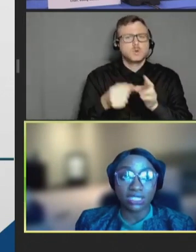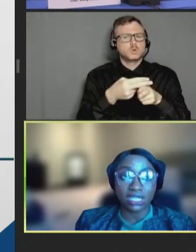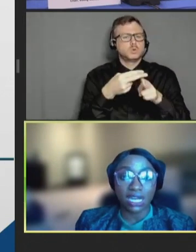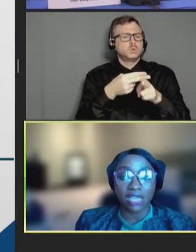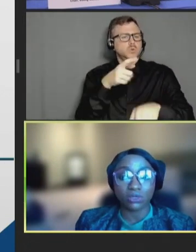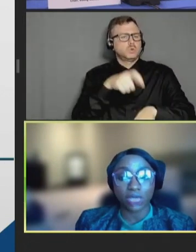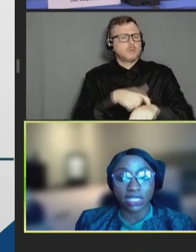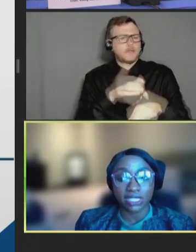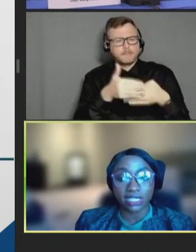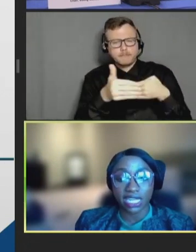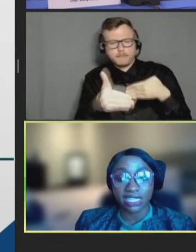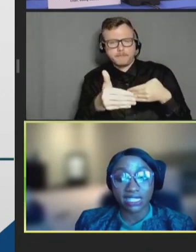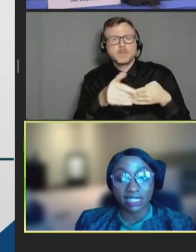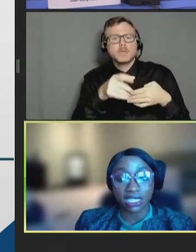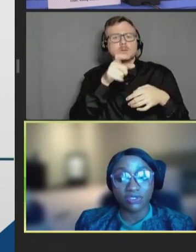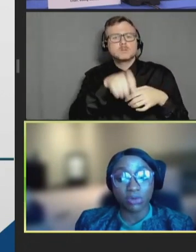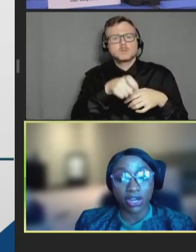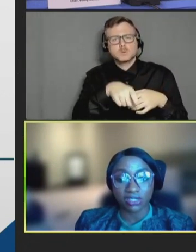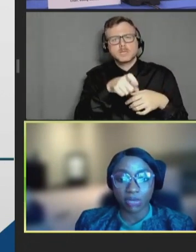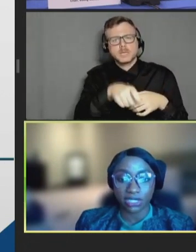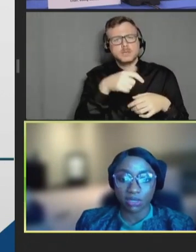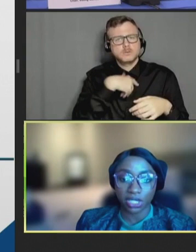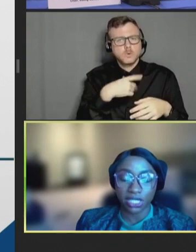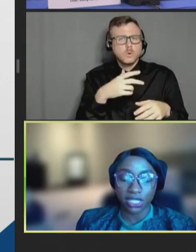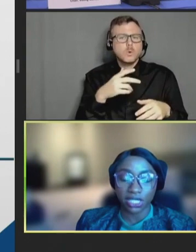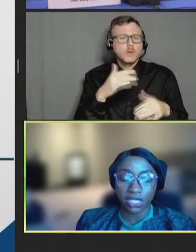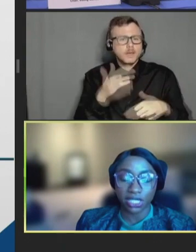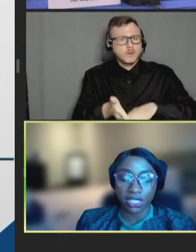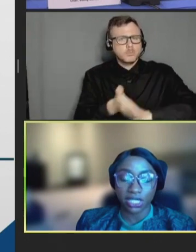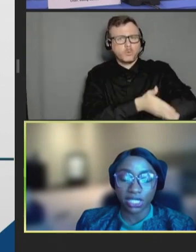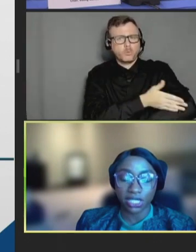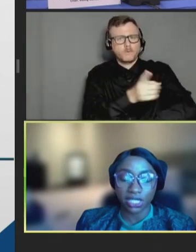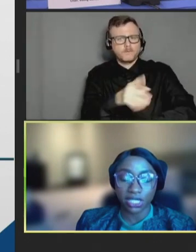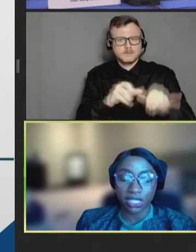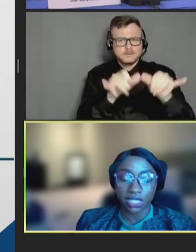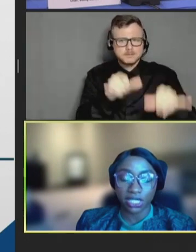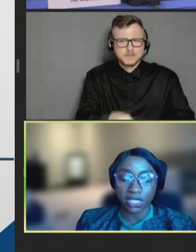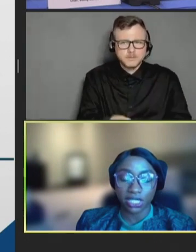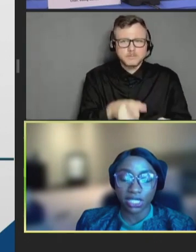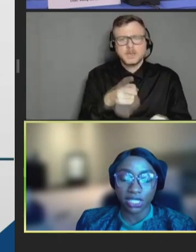underlying weaknesses that existed even prior to the pandemic and also, enable immunization